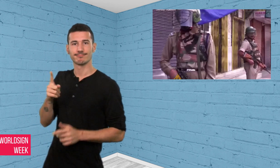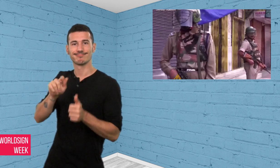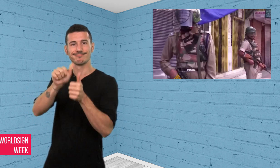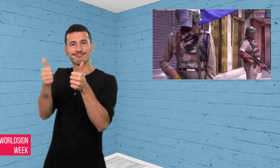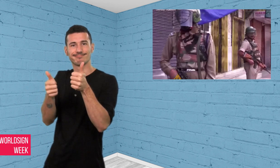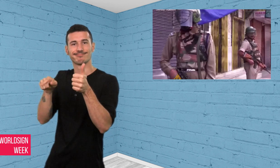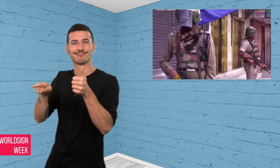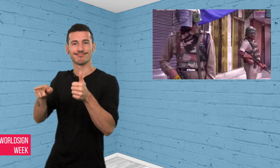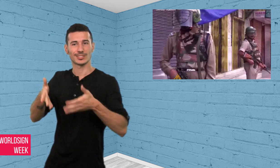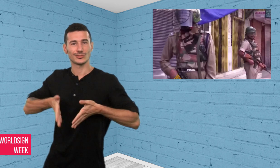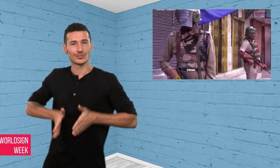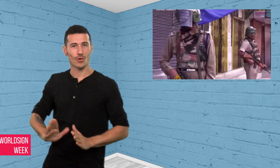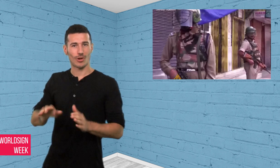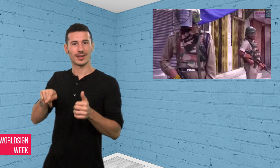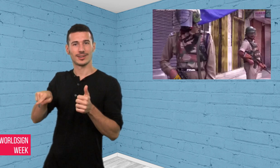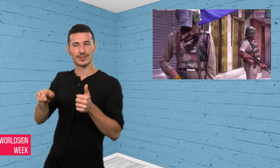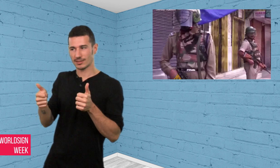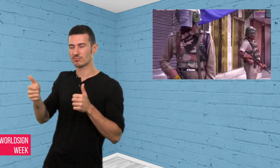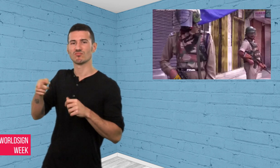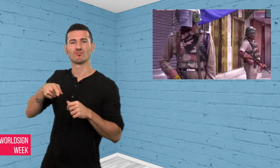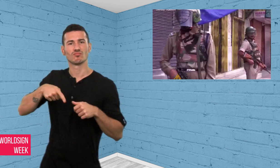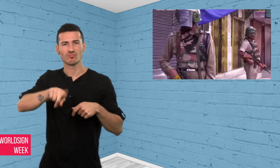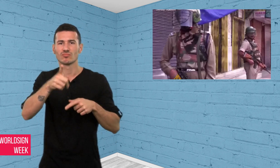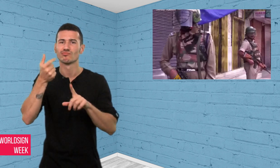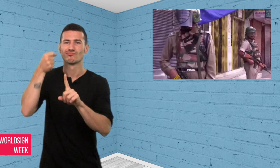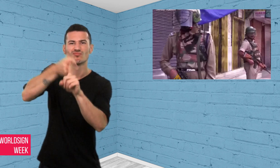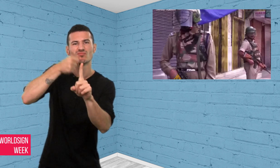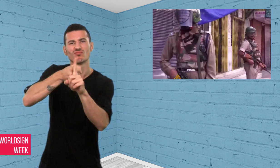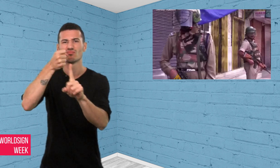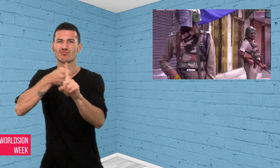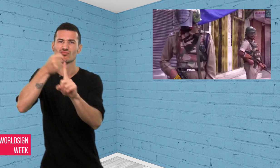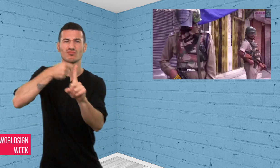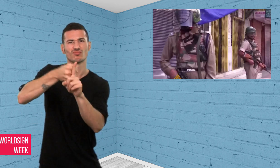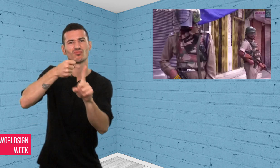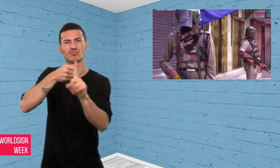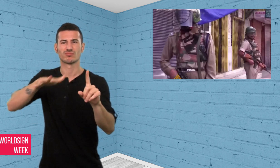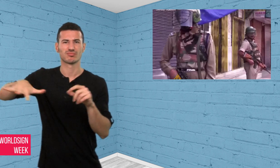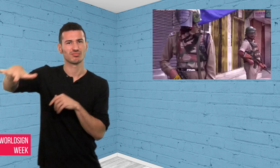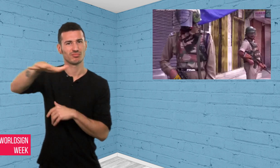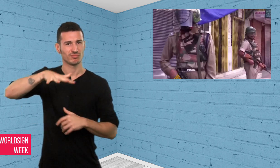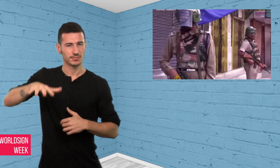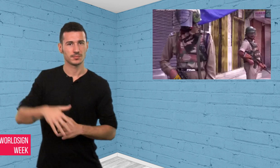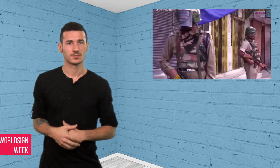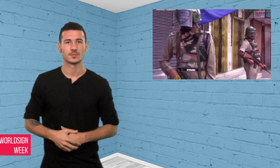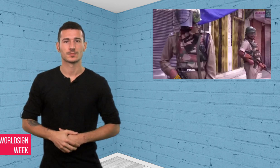detained for anti-India protests. the stress became so